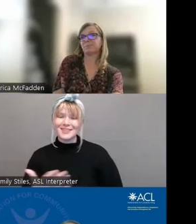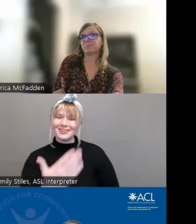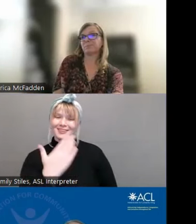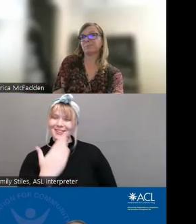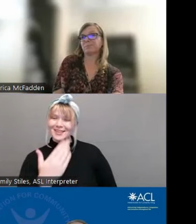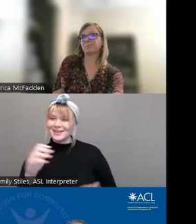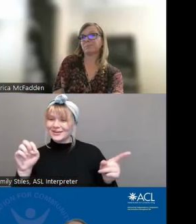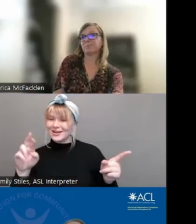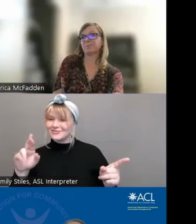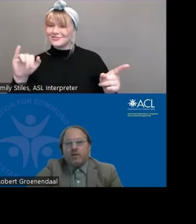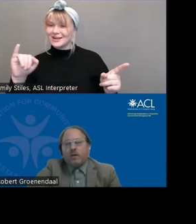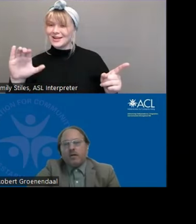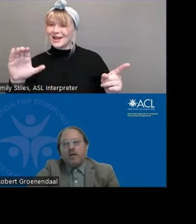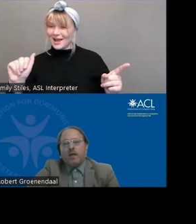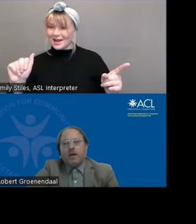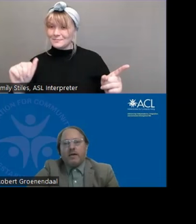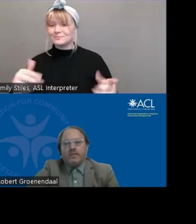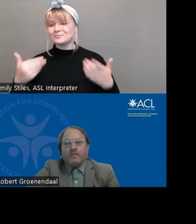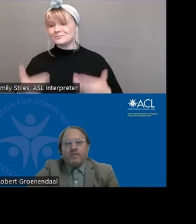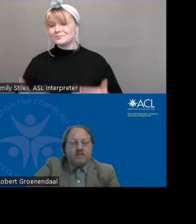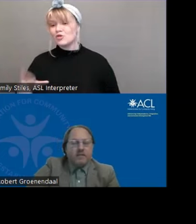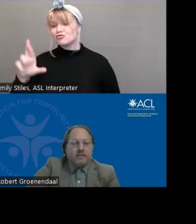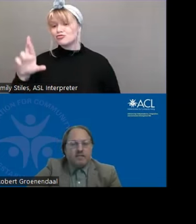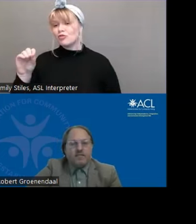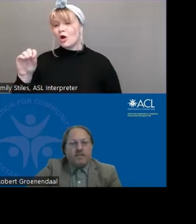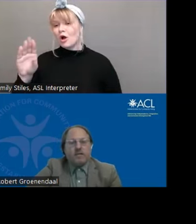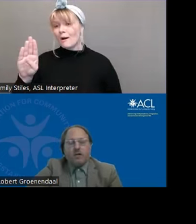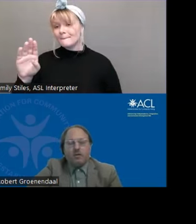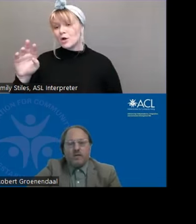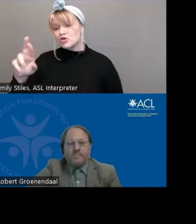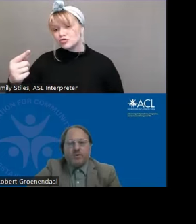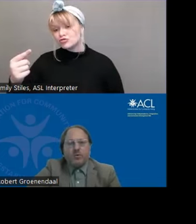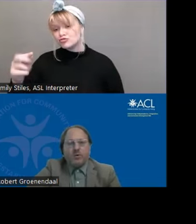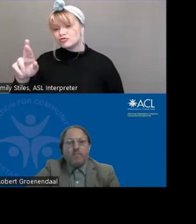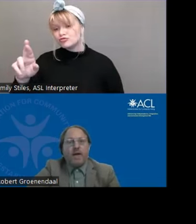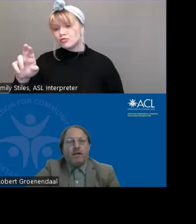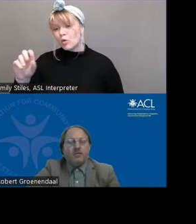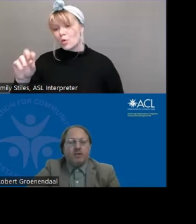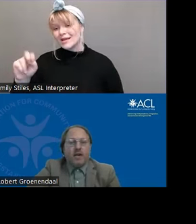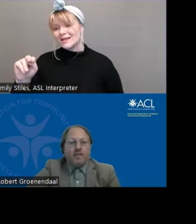My name is Rob Groenendaal, and I serve as the Assistive Technology Program Manager at